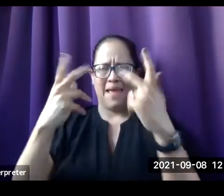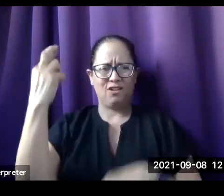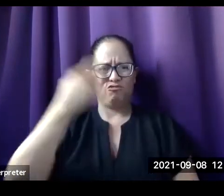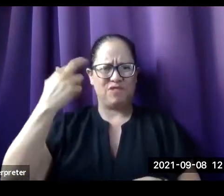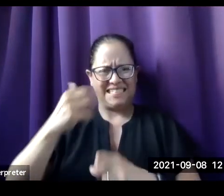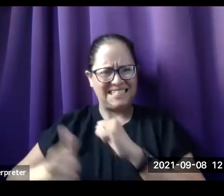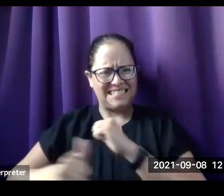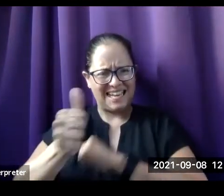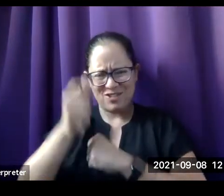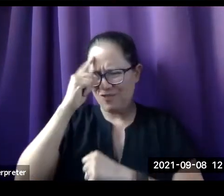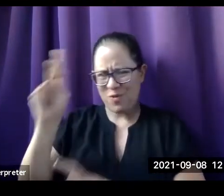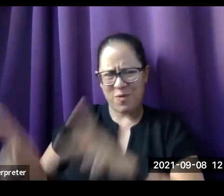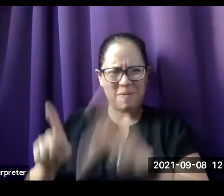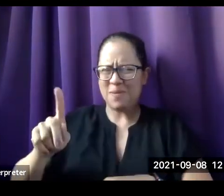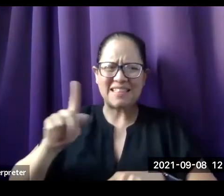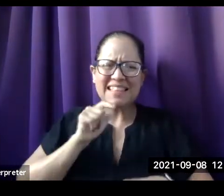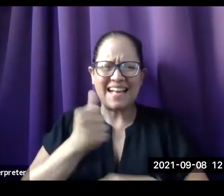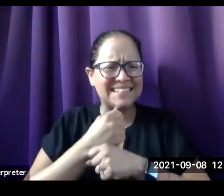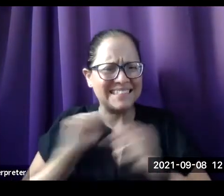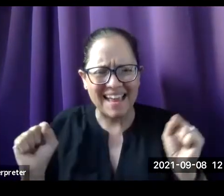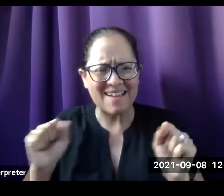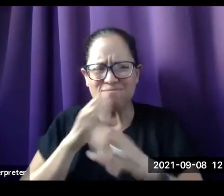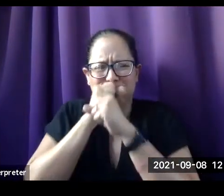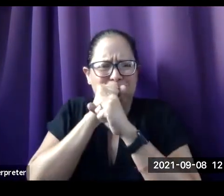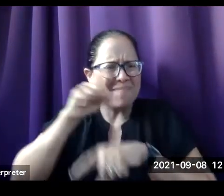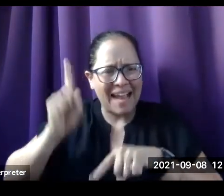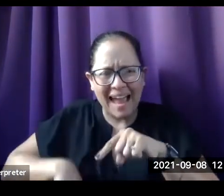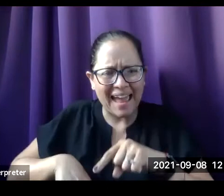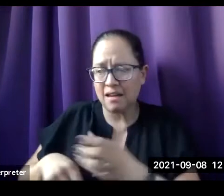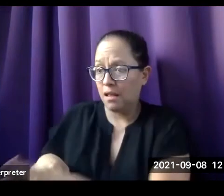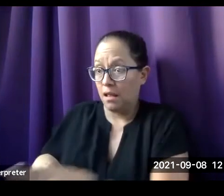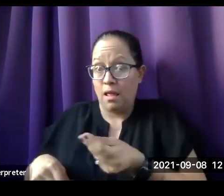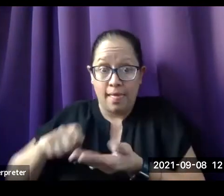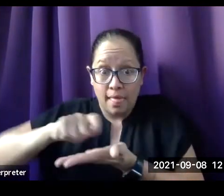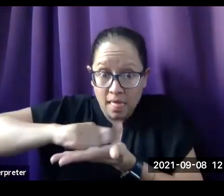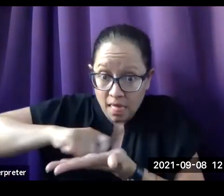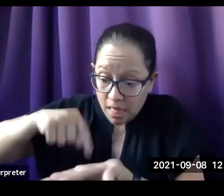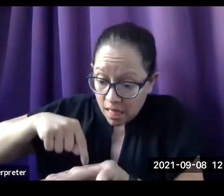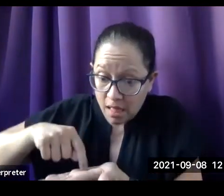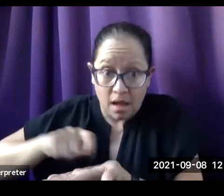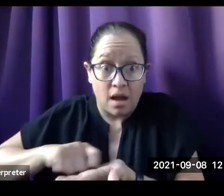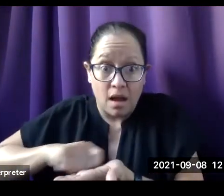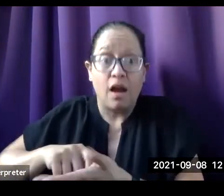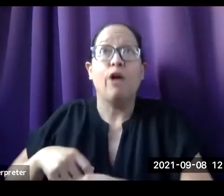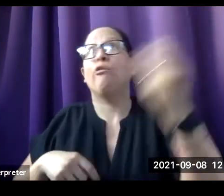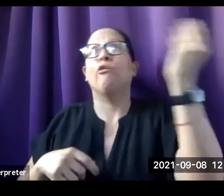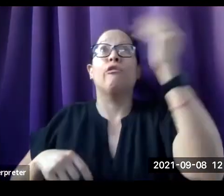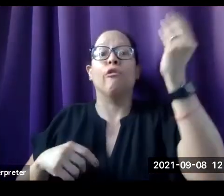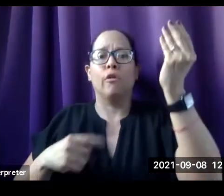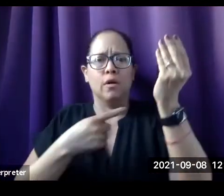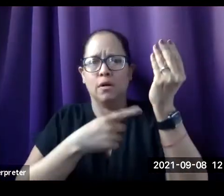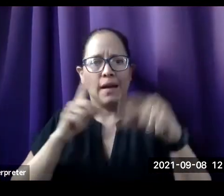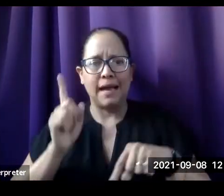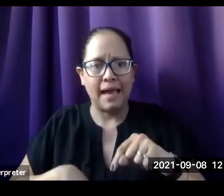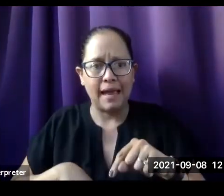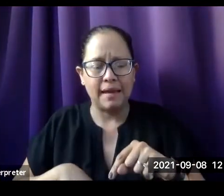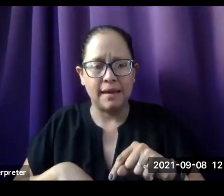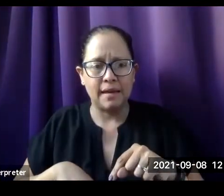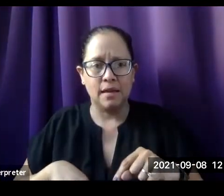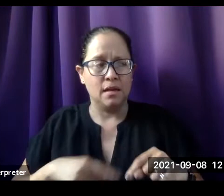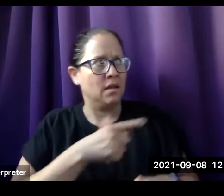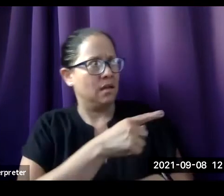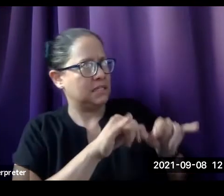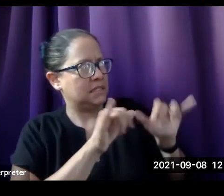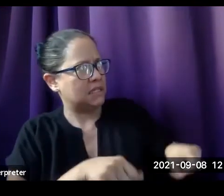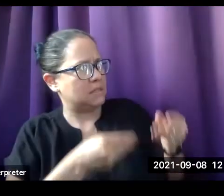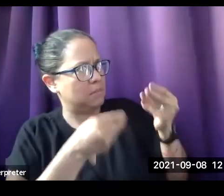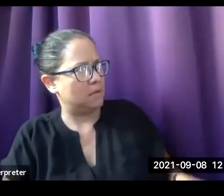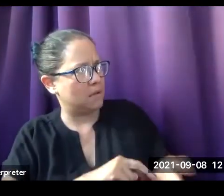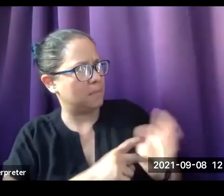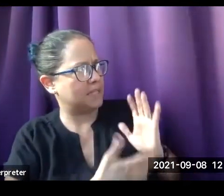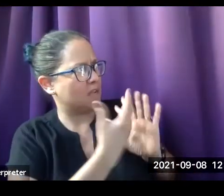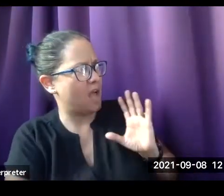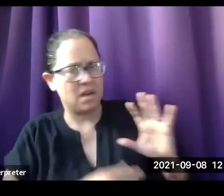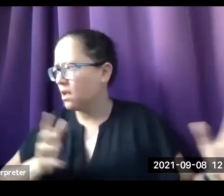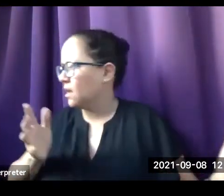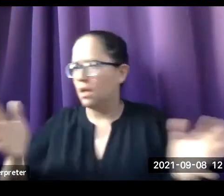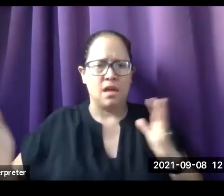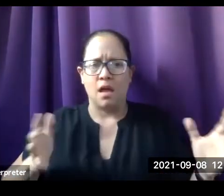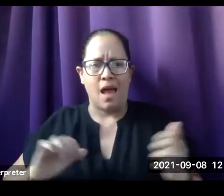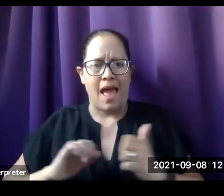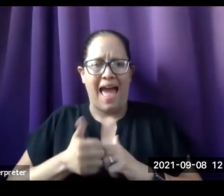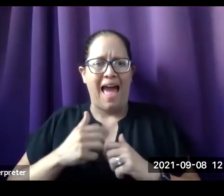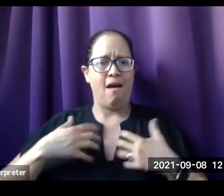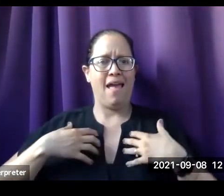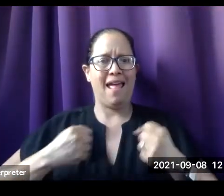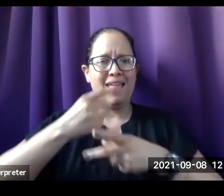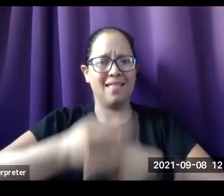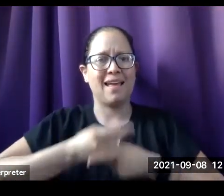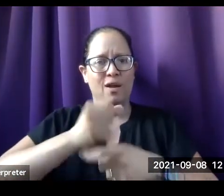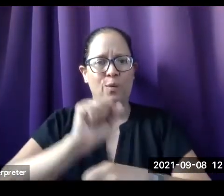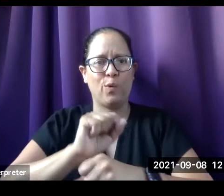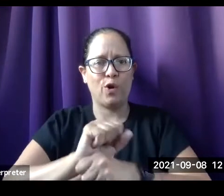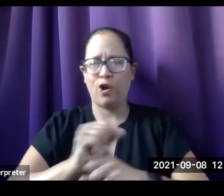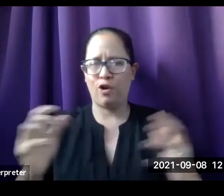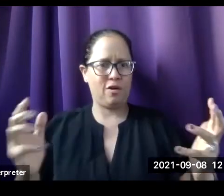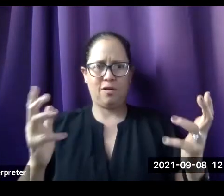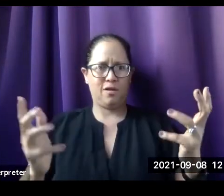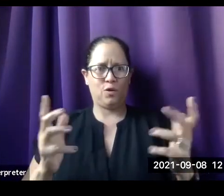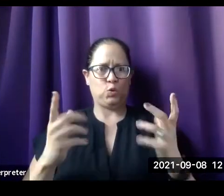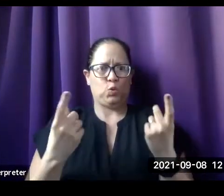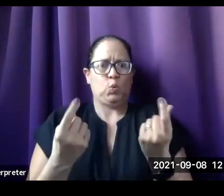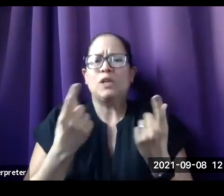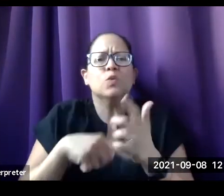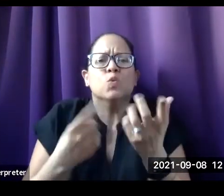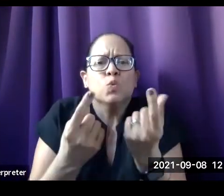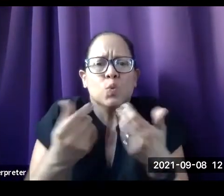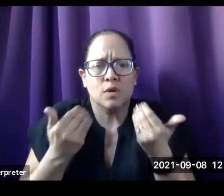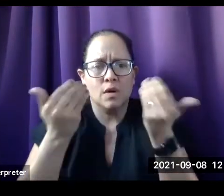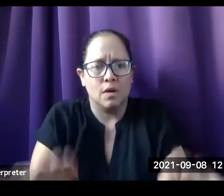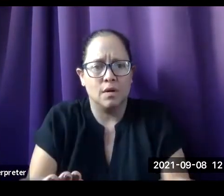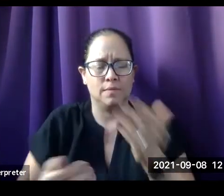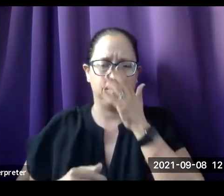They don't have systems, technological systems, they can trust that have been built with the assumption that there is a need to be able to keep people's identities thoroughly disconnected from the details of what permissions they received, but that documentation